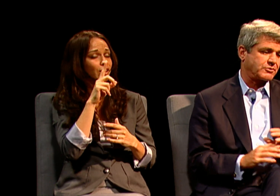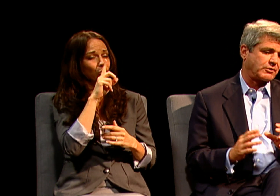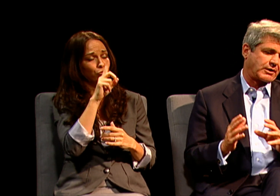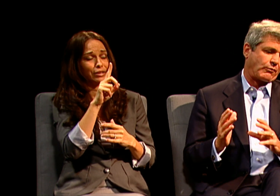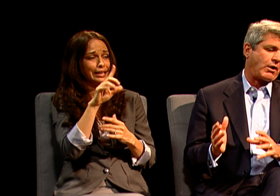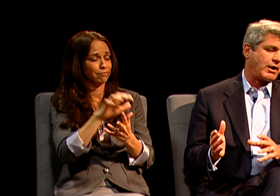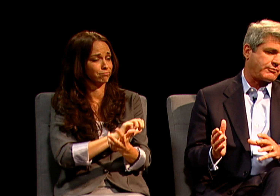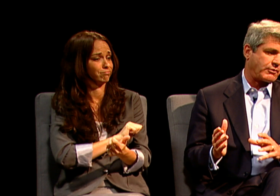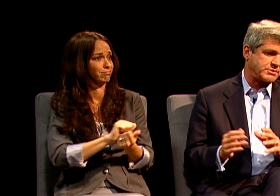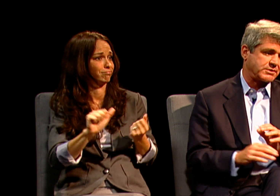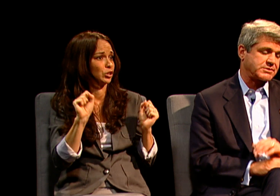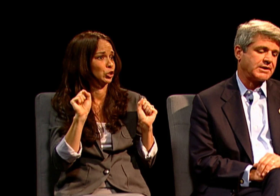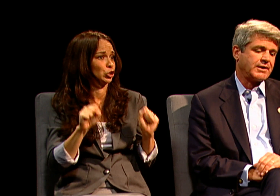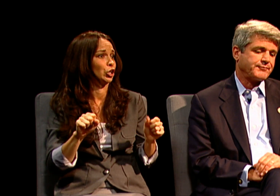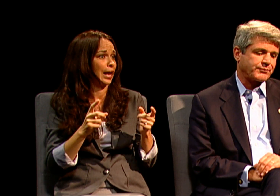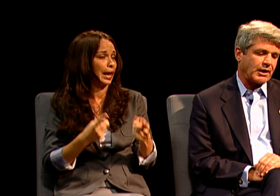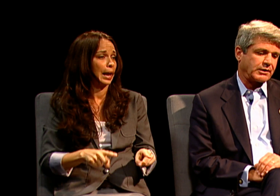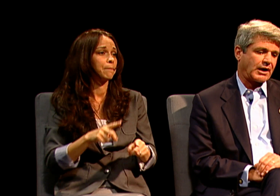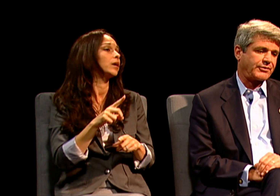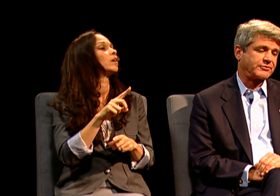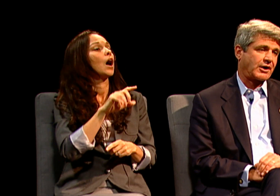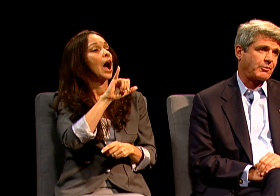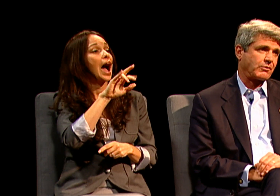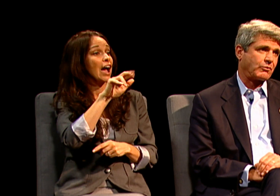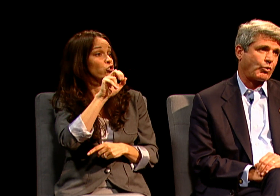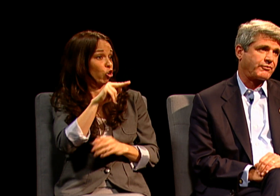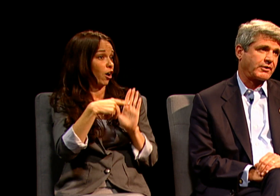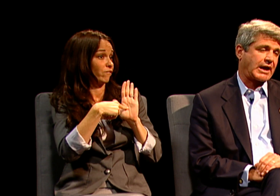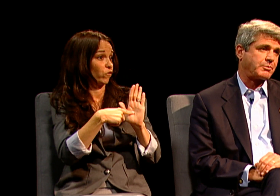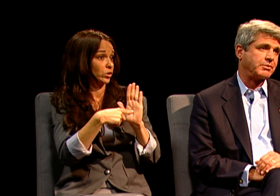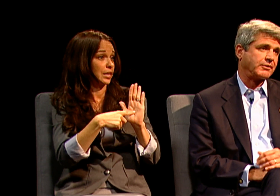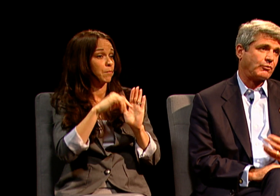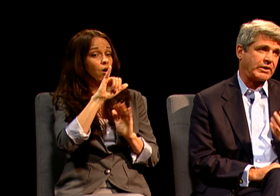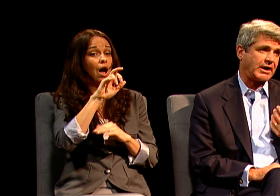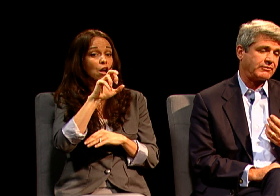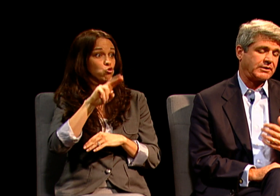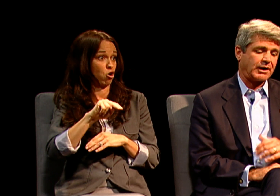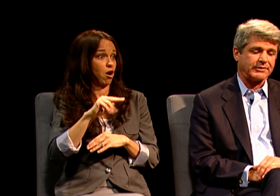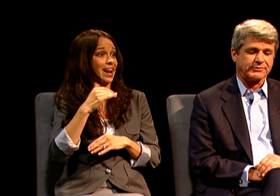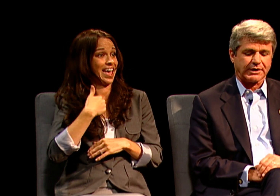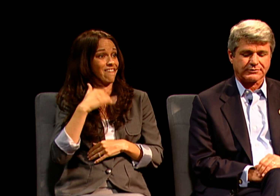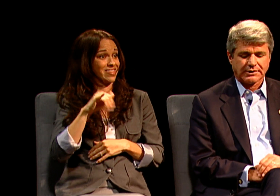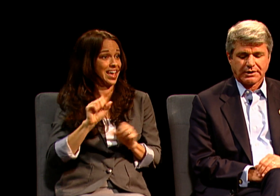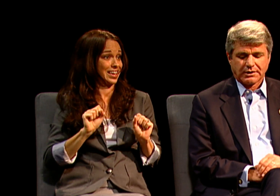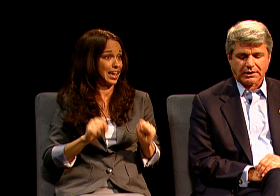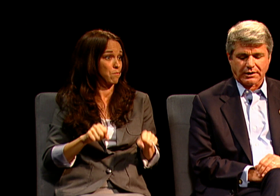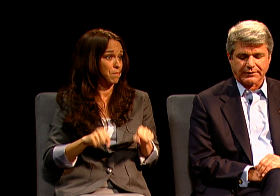IN A COUNTRY LIKE IRAN, FOR INSTANCE, IT GOT THE CYBER WARFARE CAPABILITY THAT WE HAVE IN THE UNITED STATES,